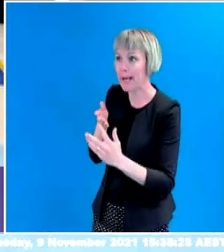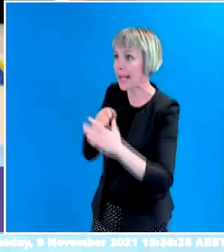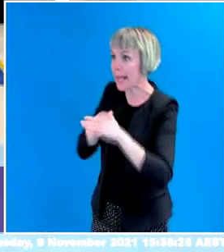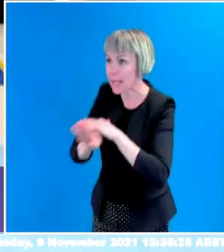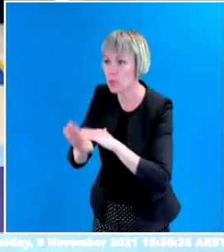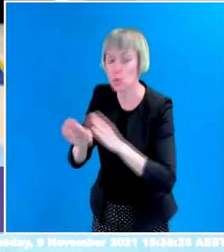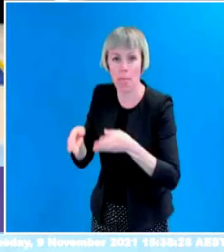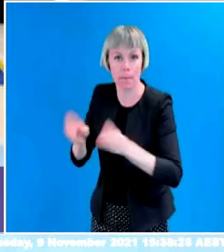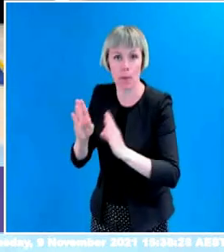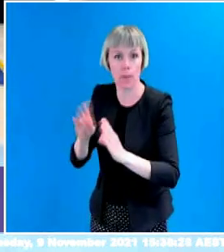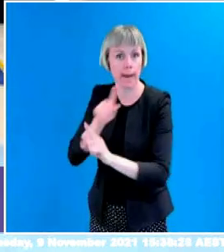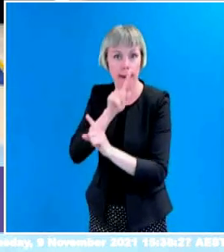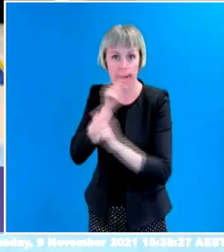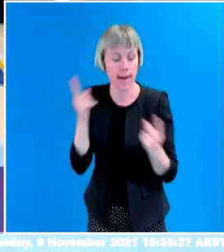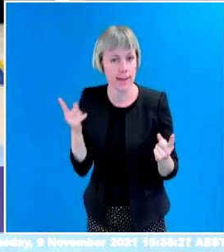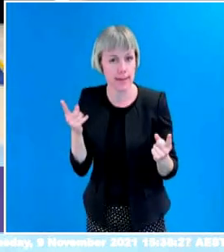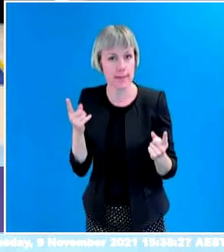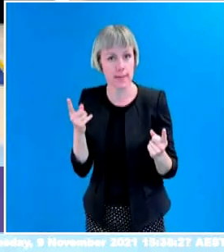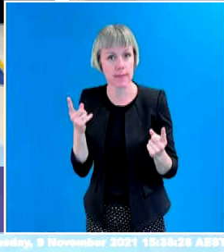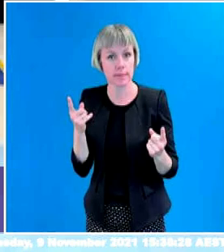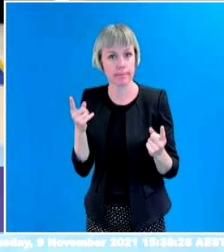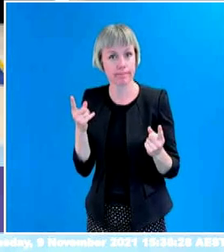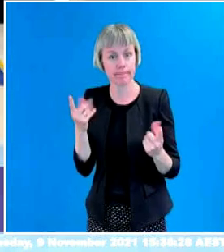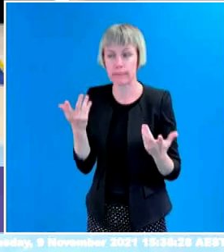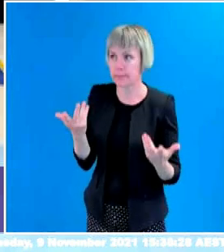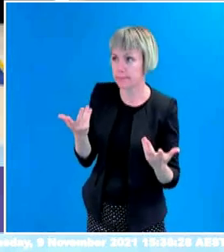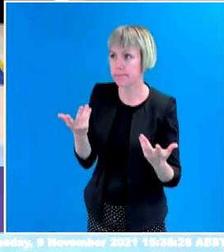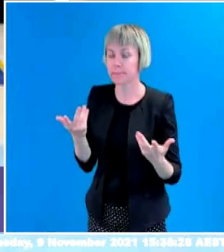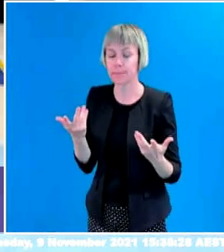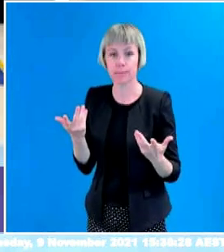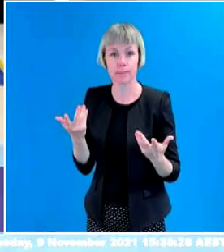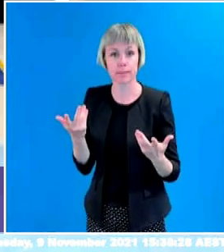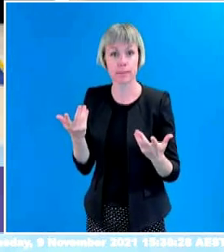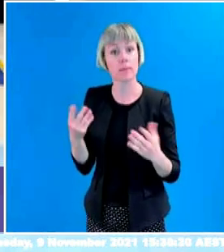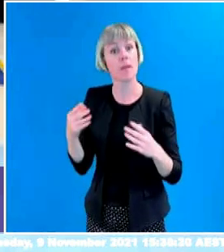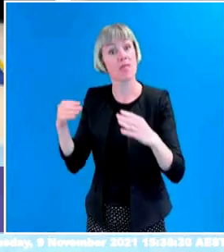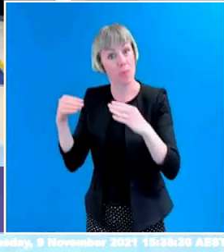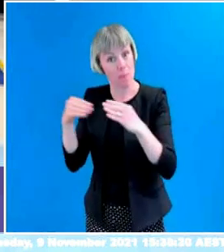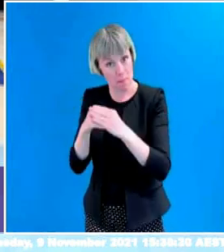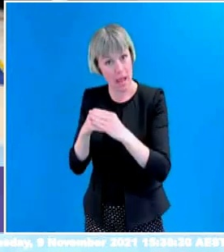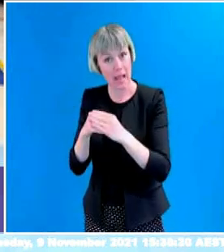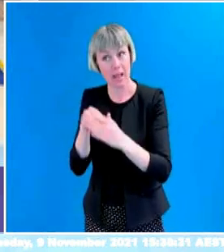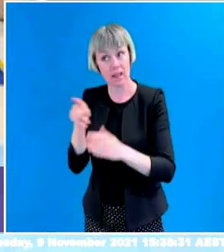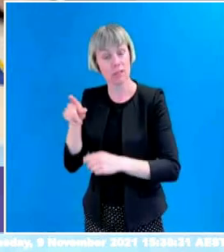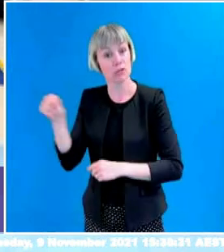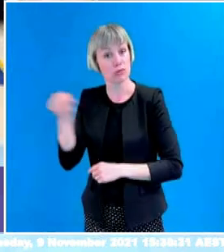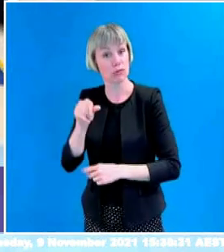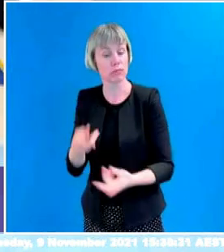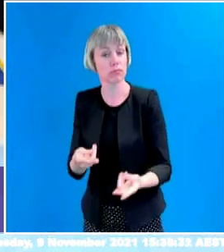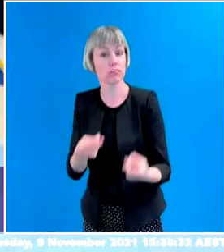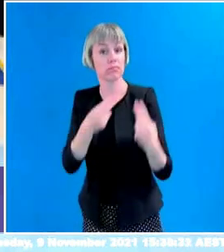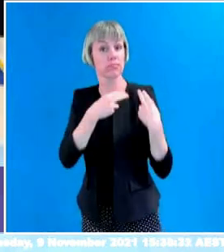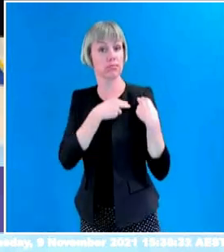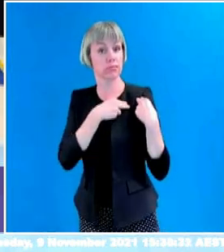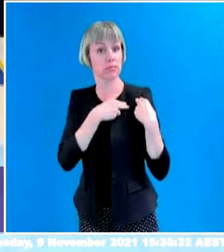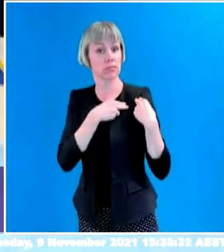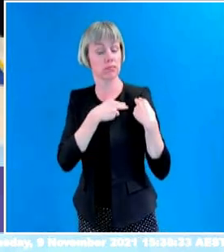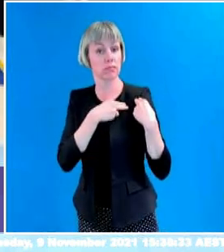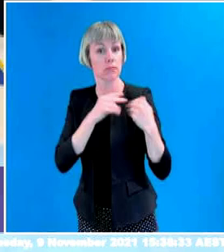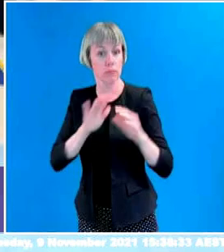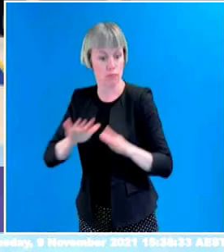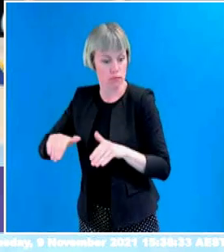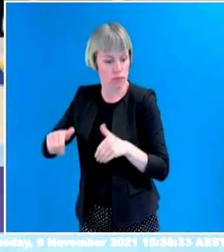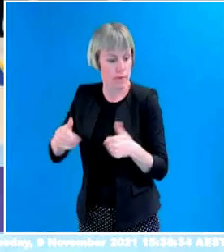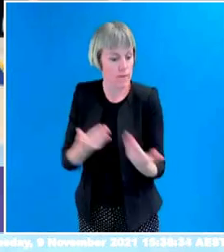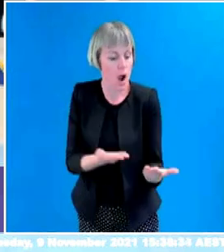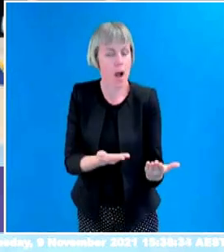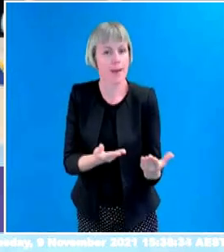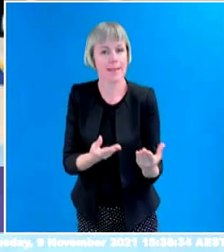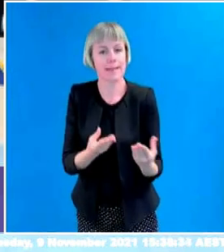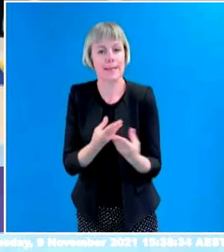building, and so the bank should take whatever steps are reasonable to allow